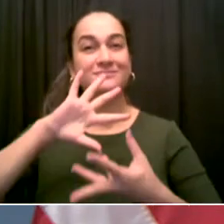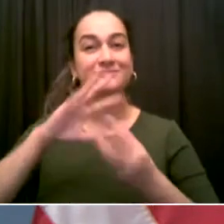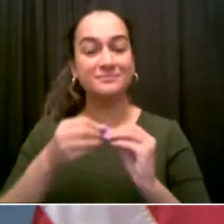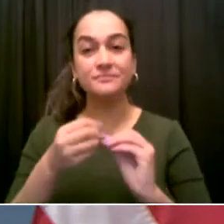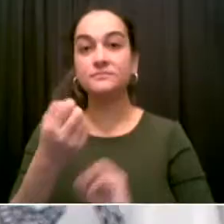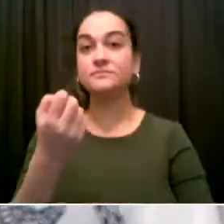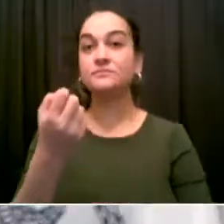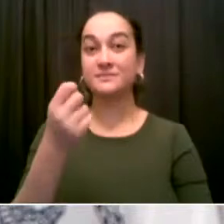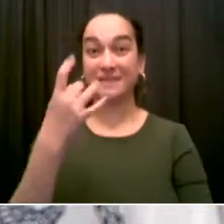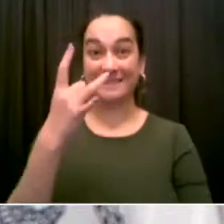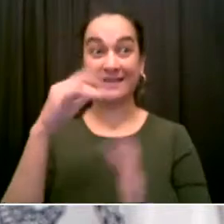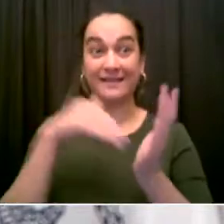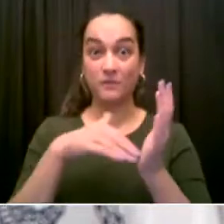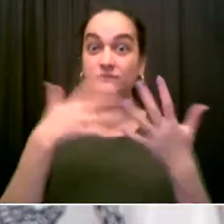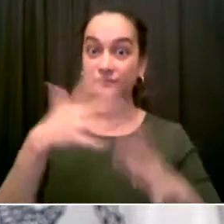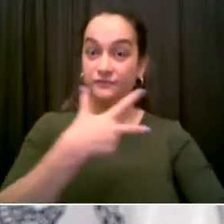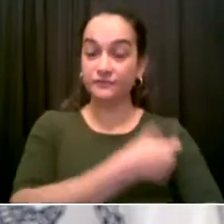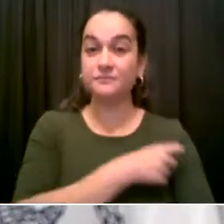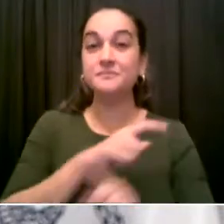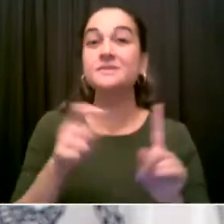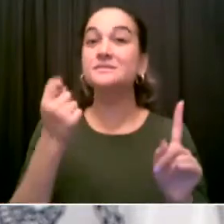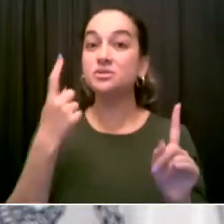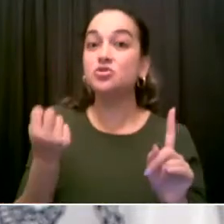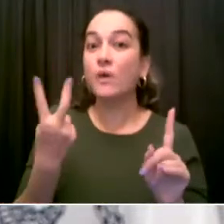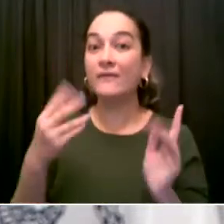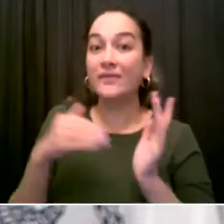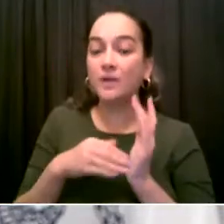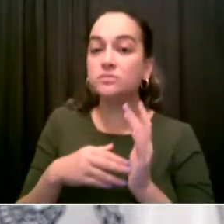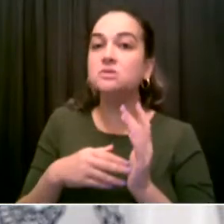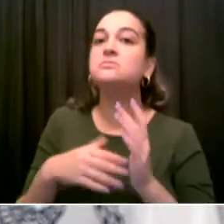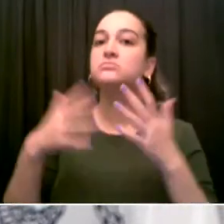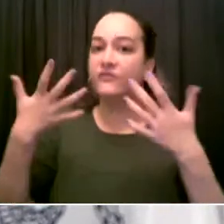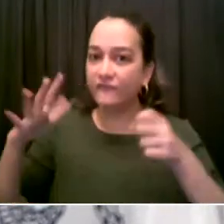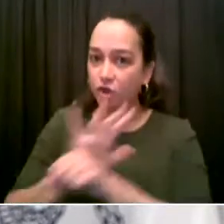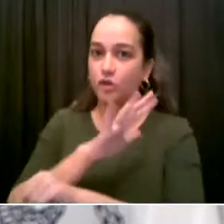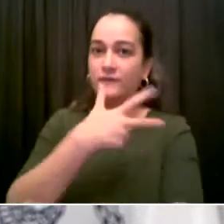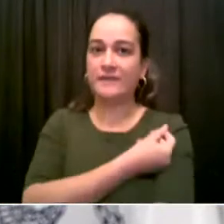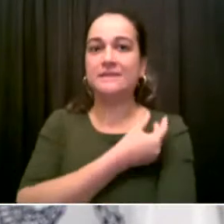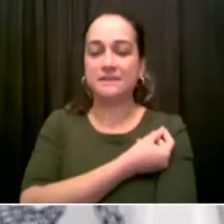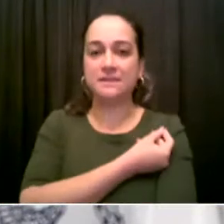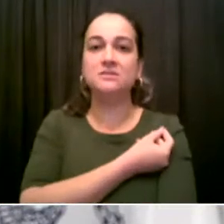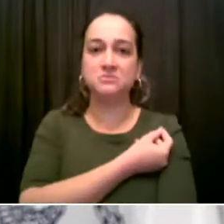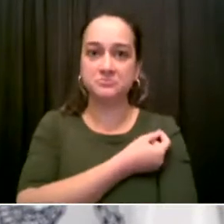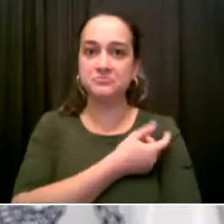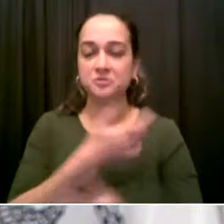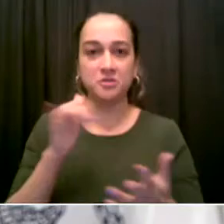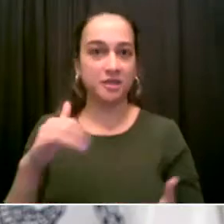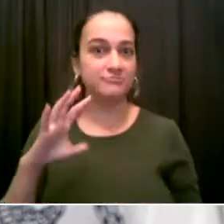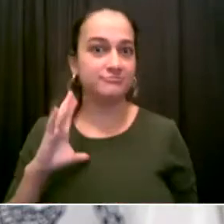12,000 FULLY VACCINATED PEOPLE THROUGH THIS PROGRAM. OF COURSE, THIS